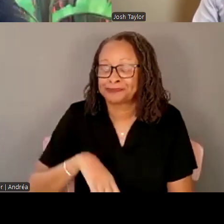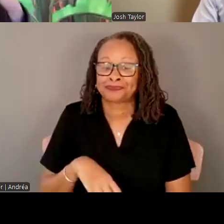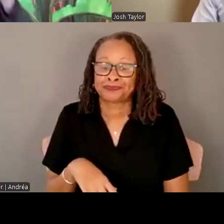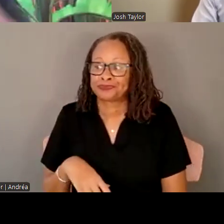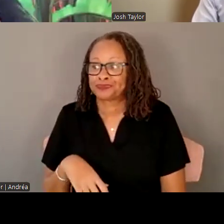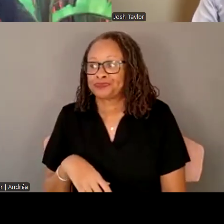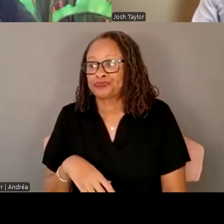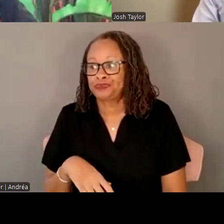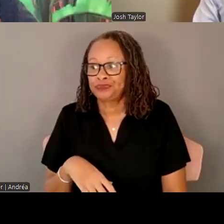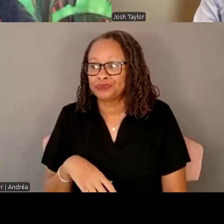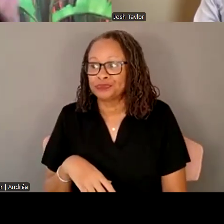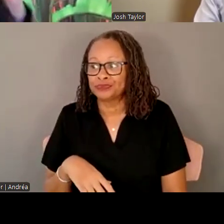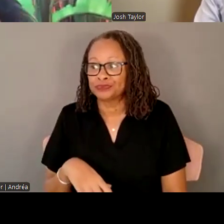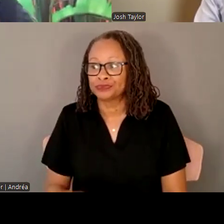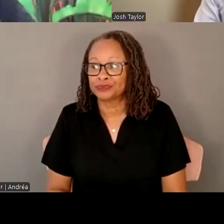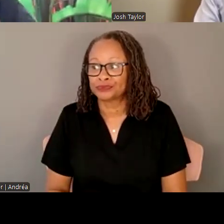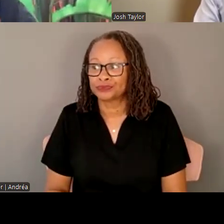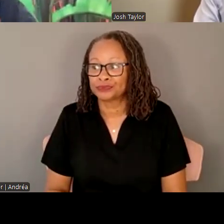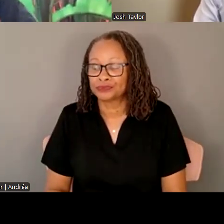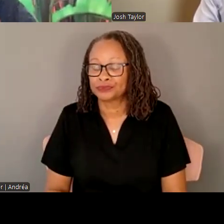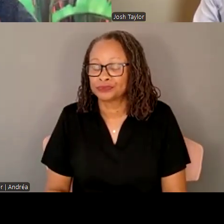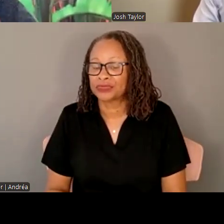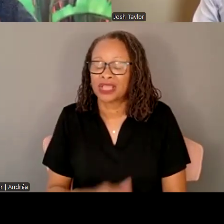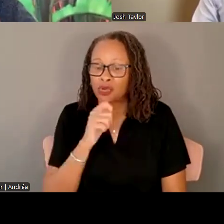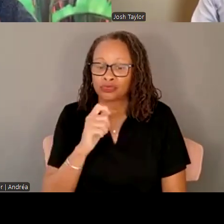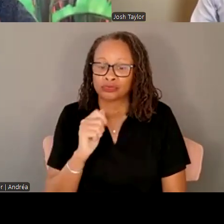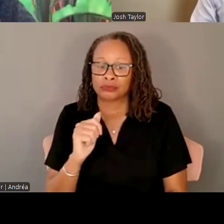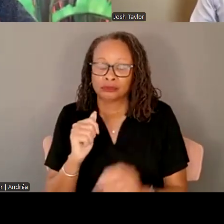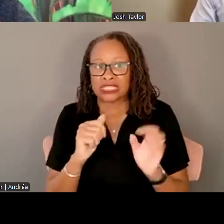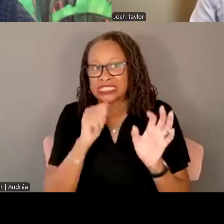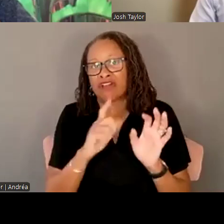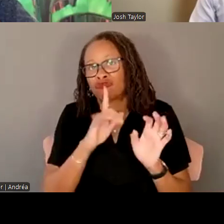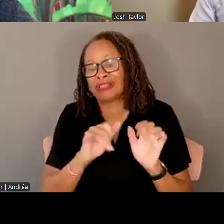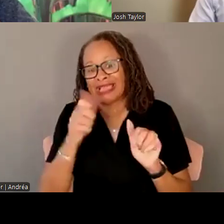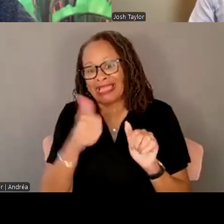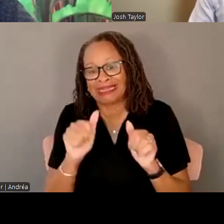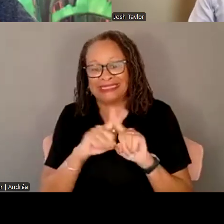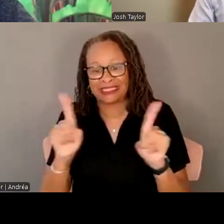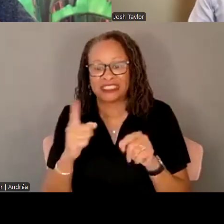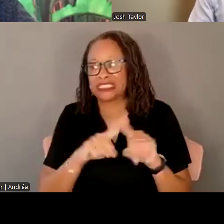that it's not really any different. It's just a different way of thinking.